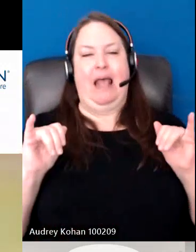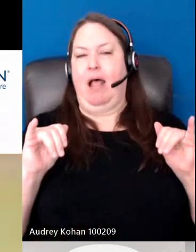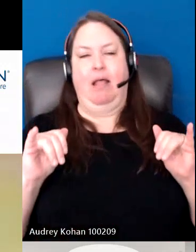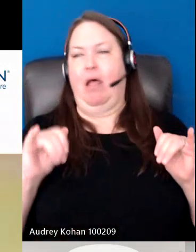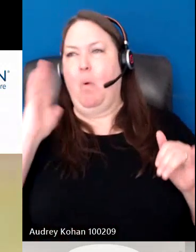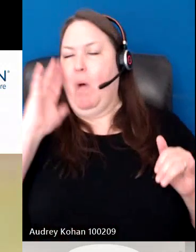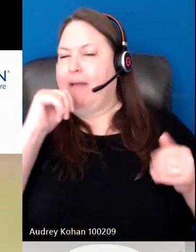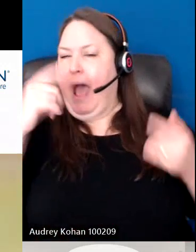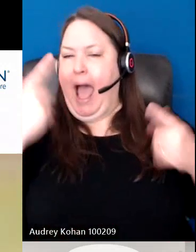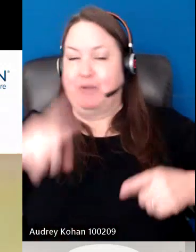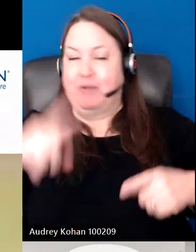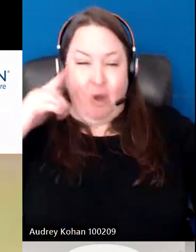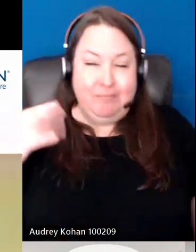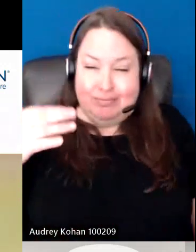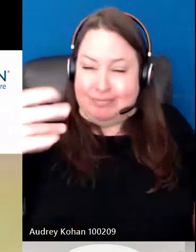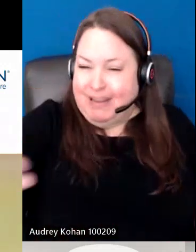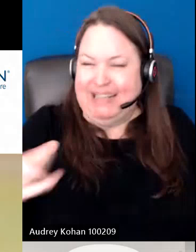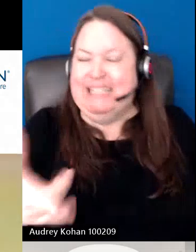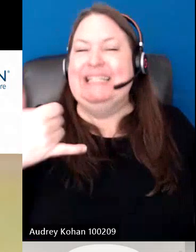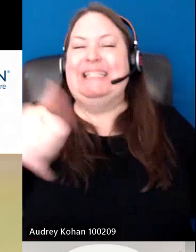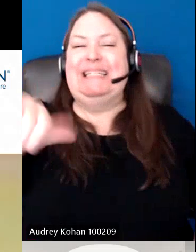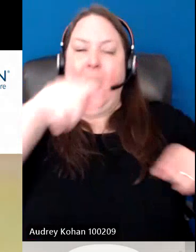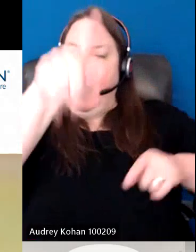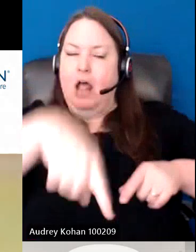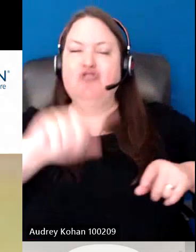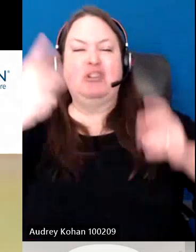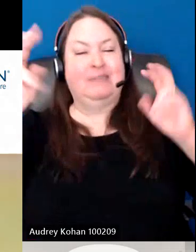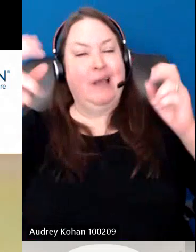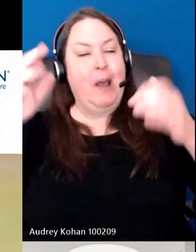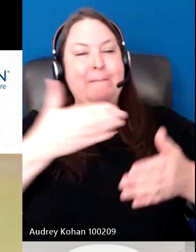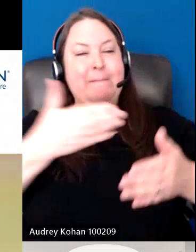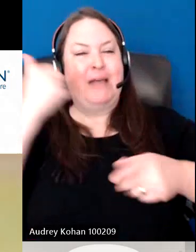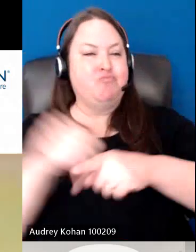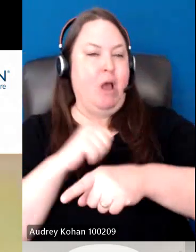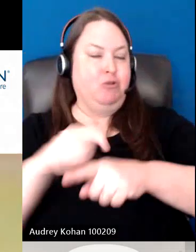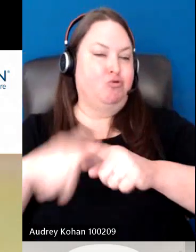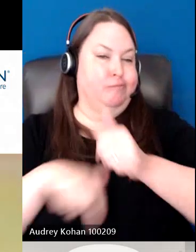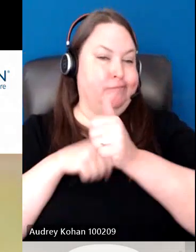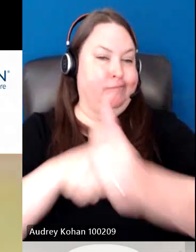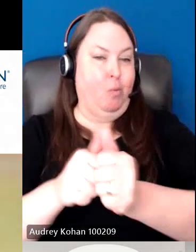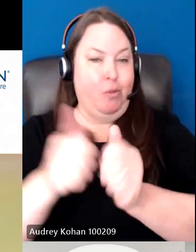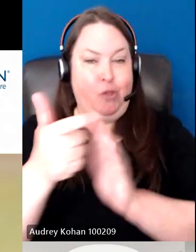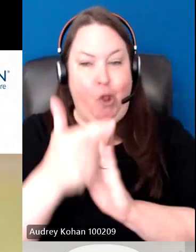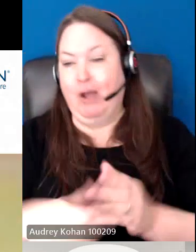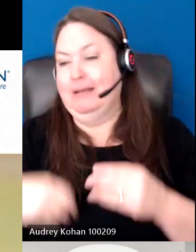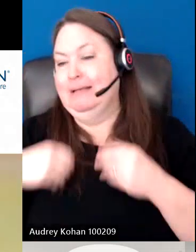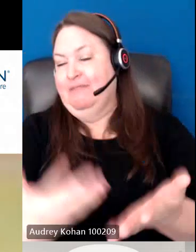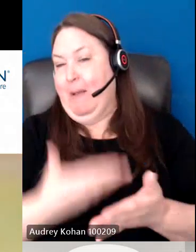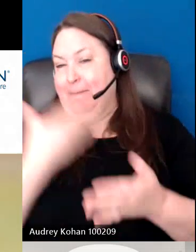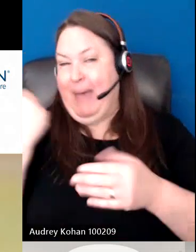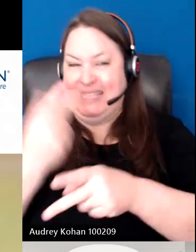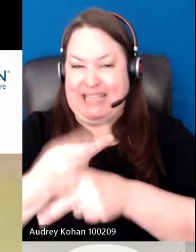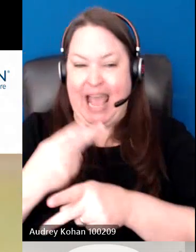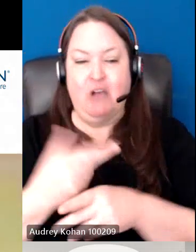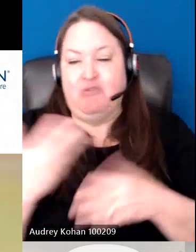time these are still best practices to comply with the law provide the best care uh and so it's worth